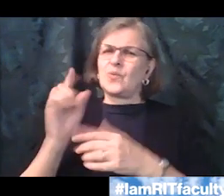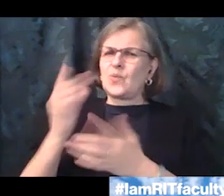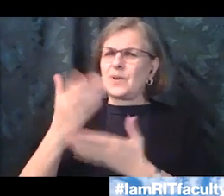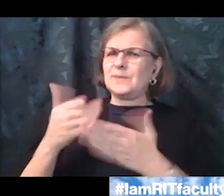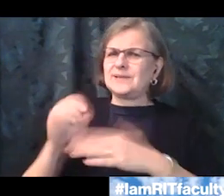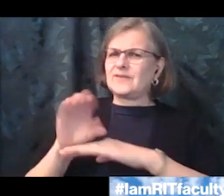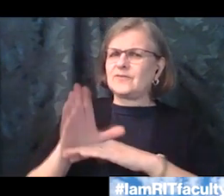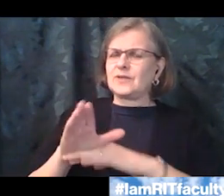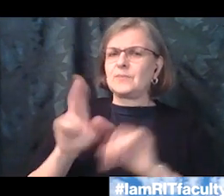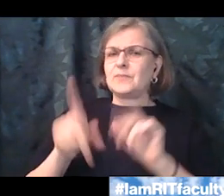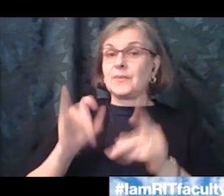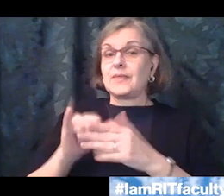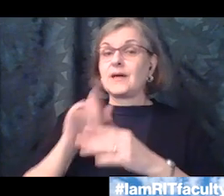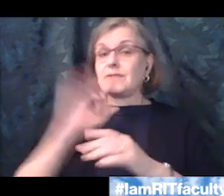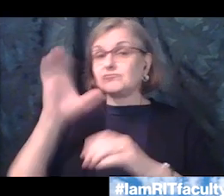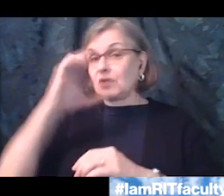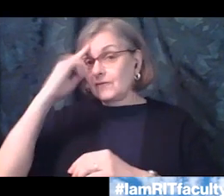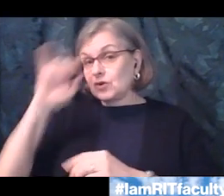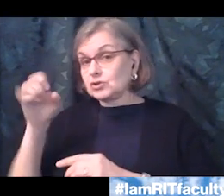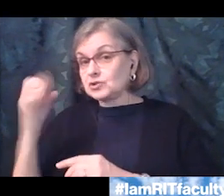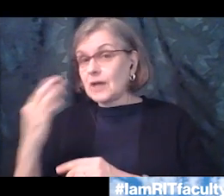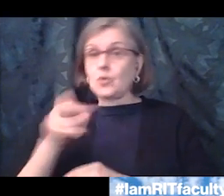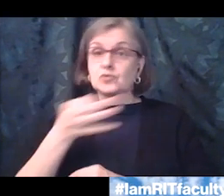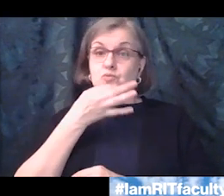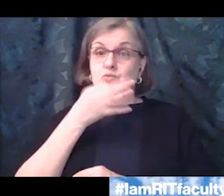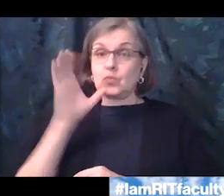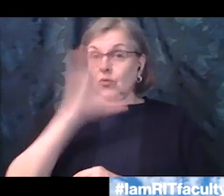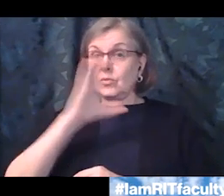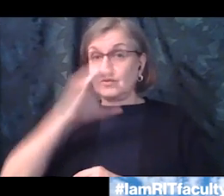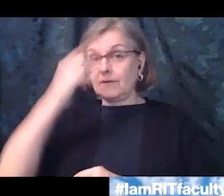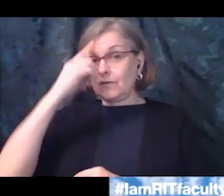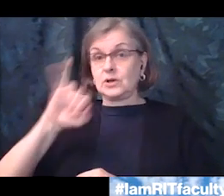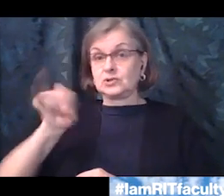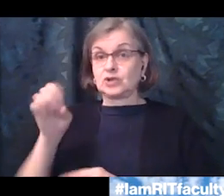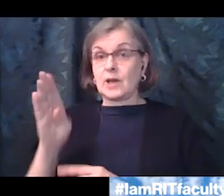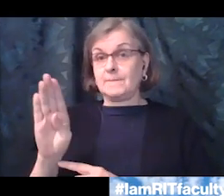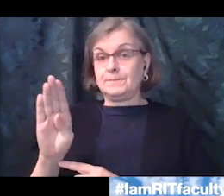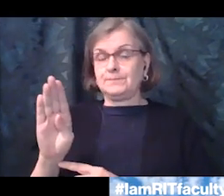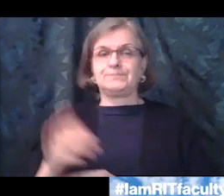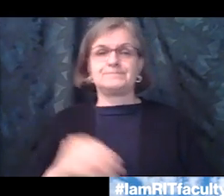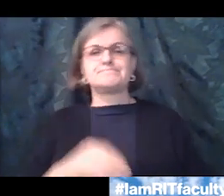soon will be on the job market? Absolutely. While in the job market I think one